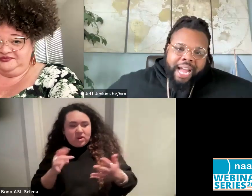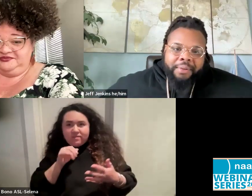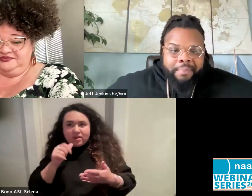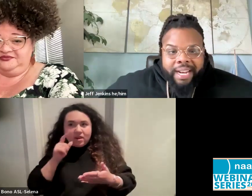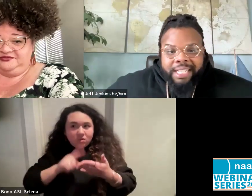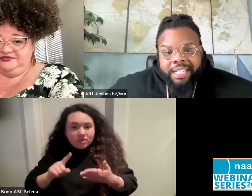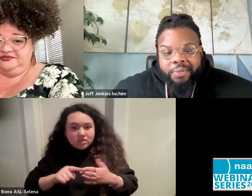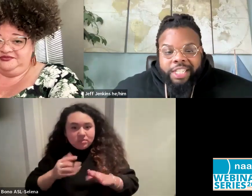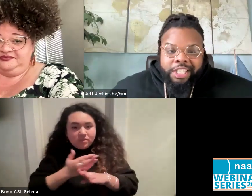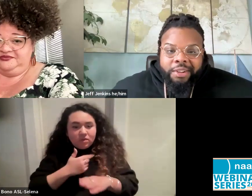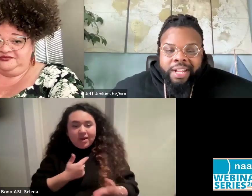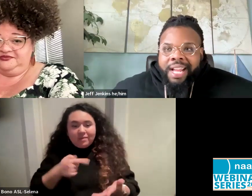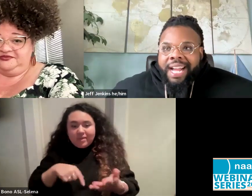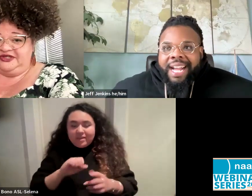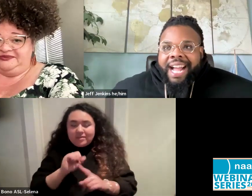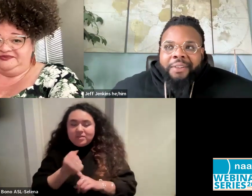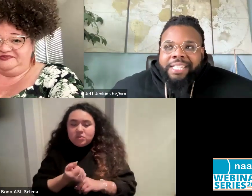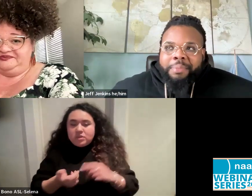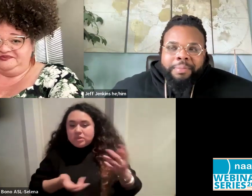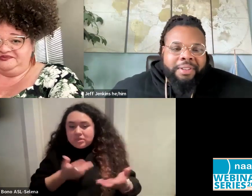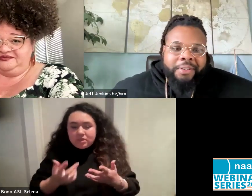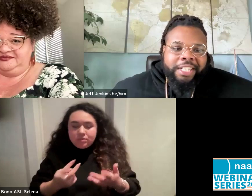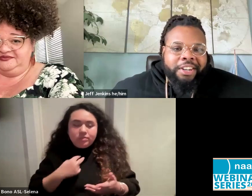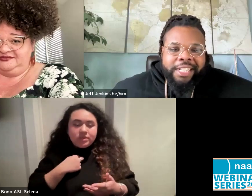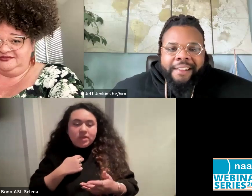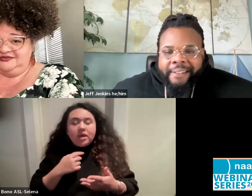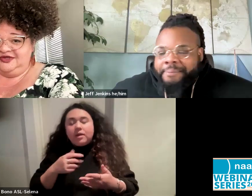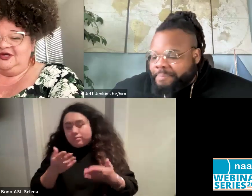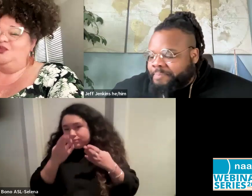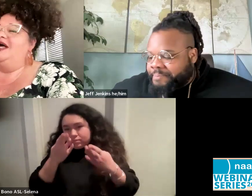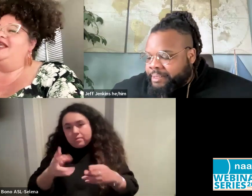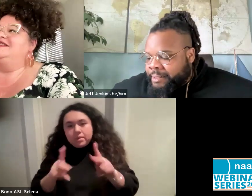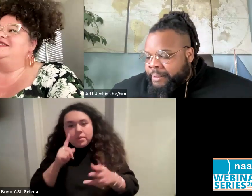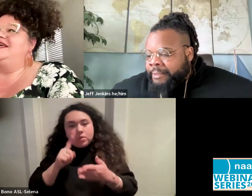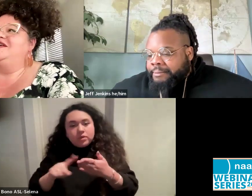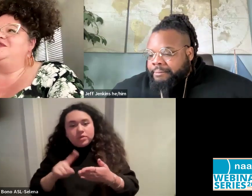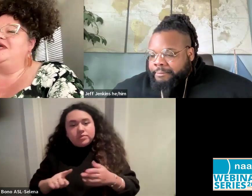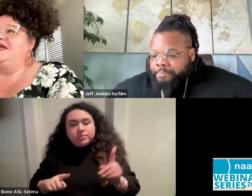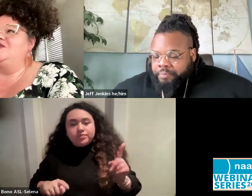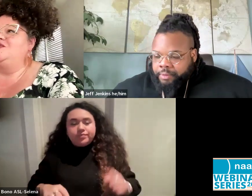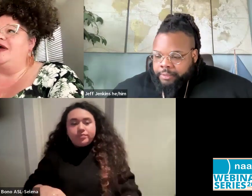I would have been in this situation. So I would do that research well, and I'll just say here to like you,